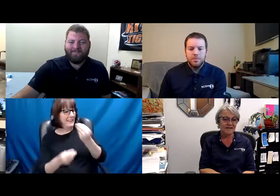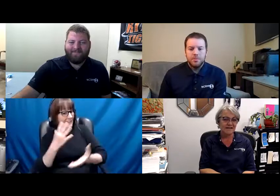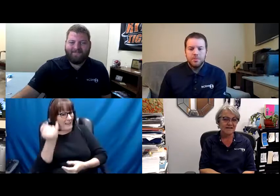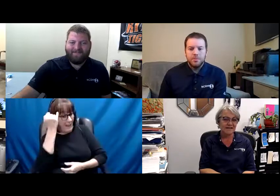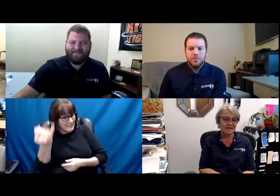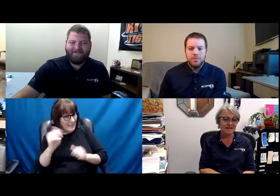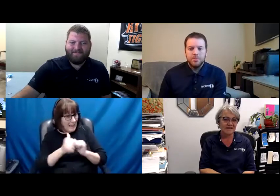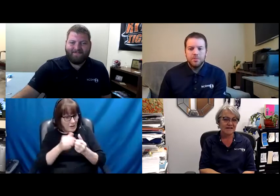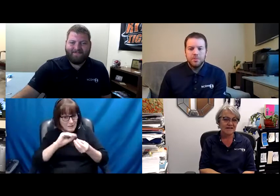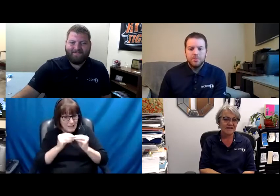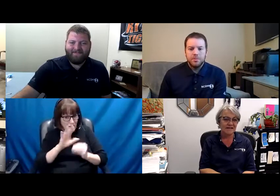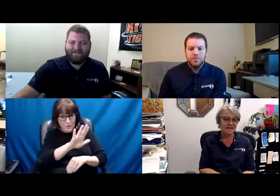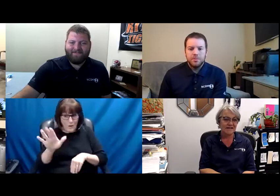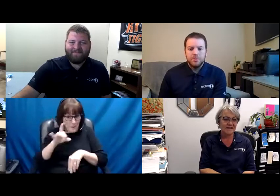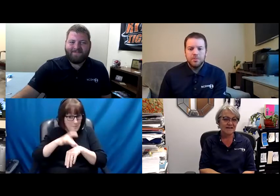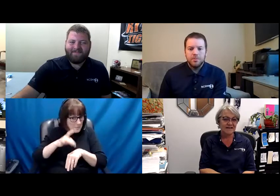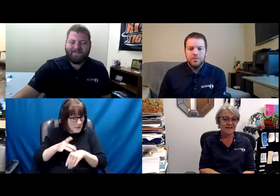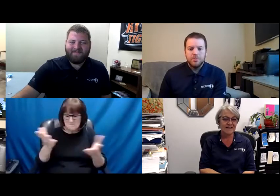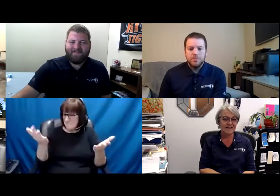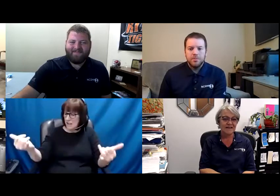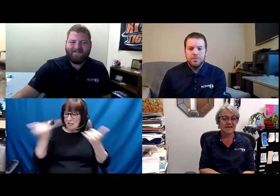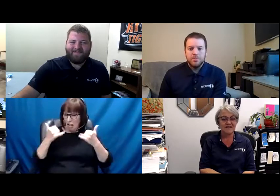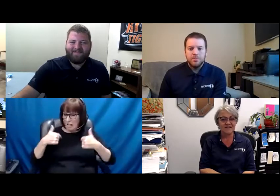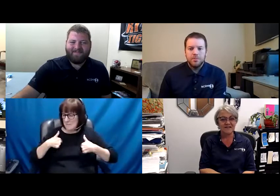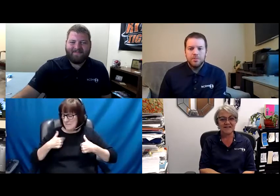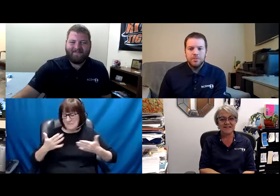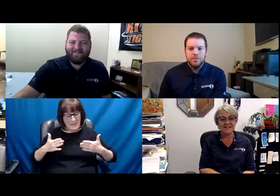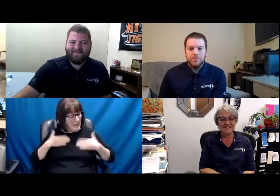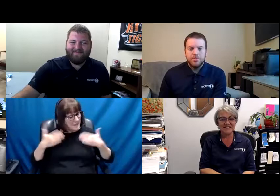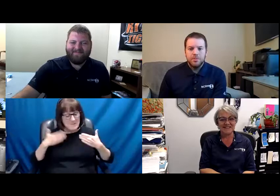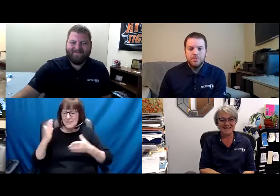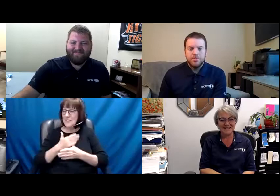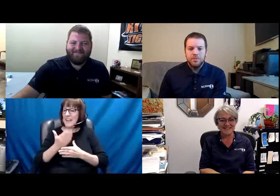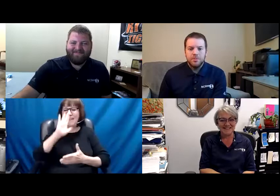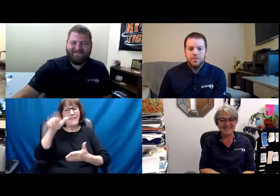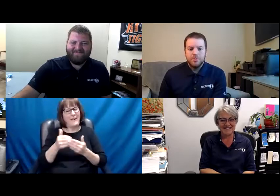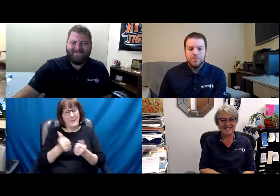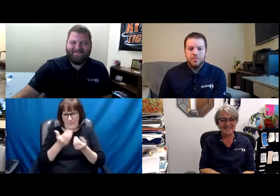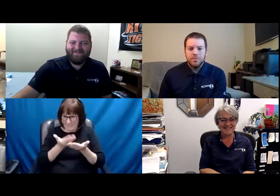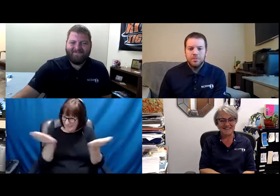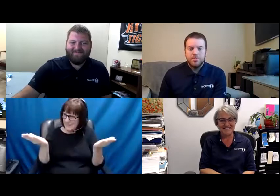pumpkin so just give me a call and happy to share all that good stuff with you thank you.